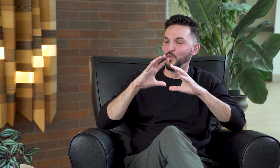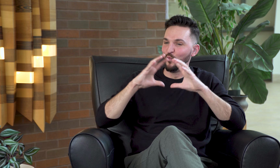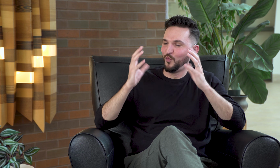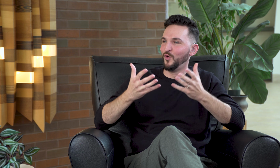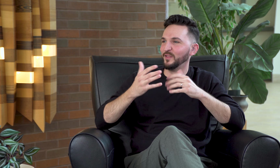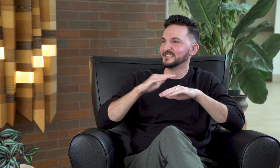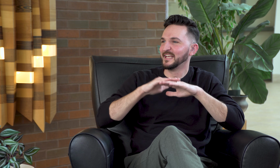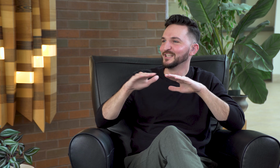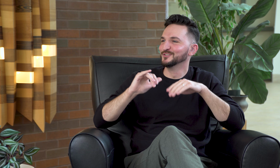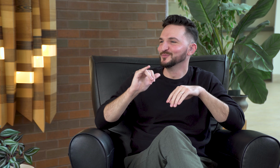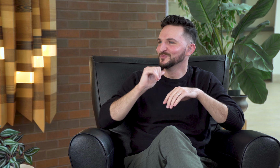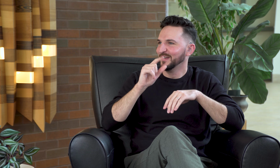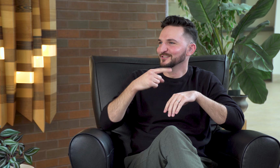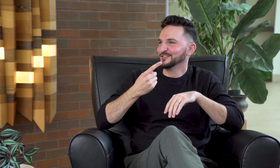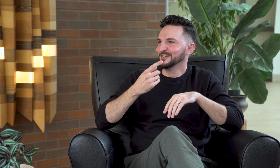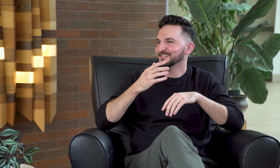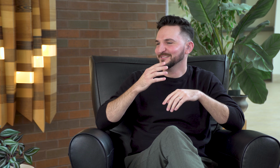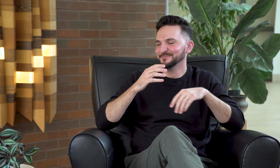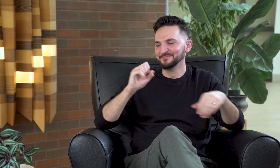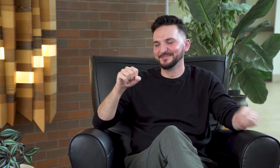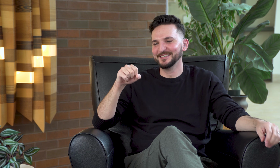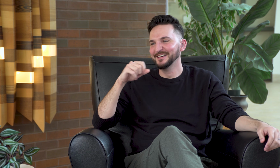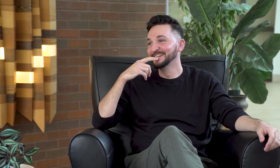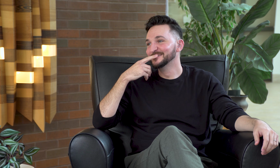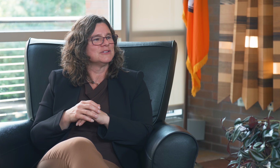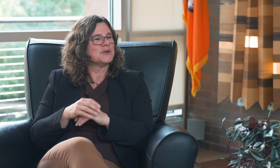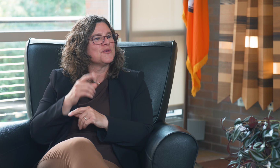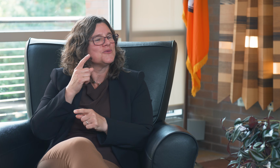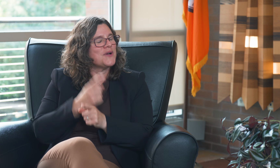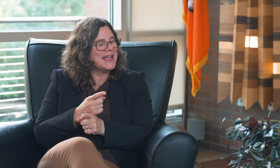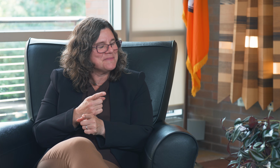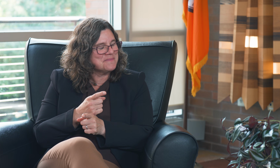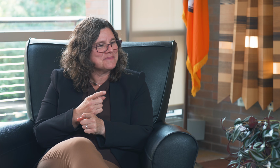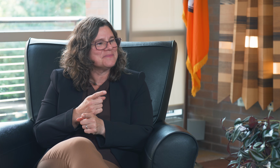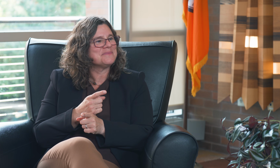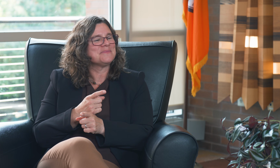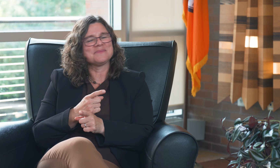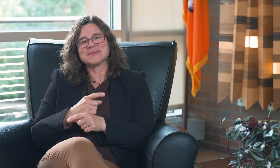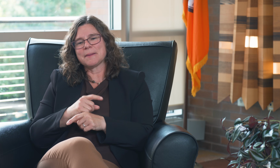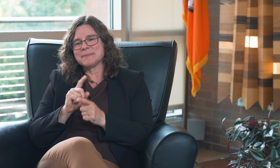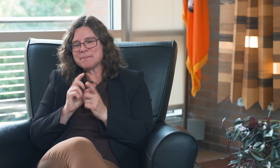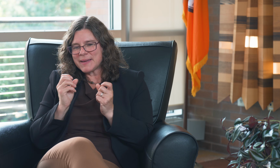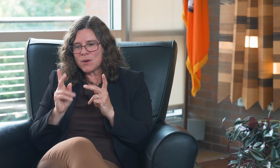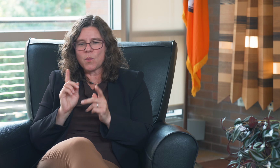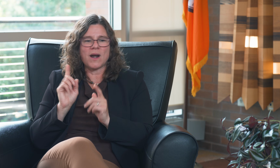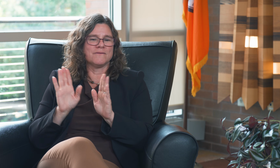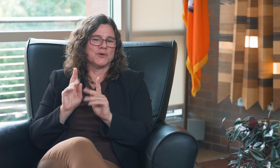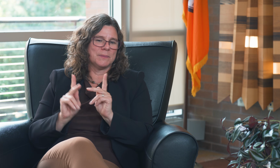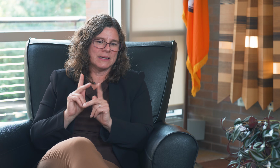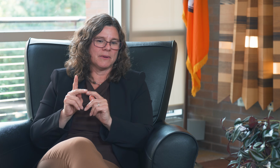You're there on the world stage, yeah. Right! I met many wonderful people.